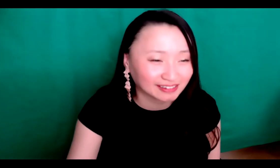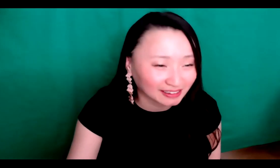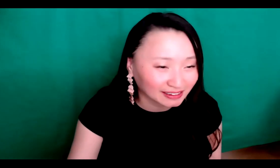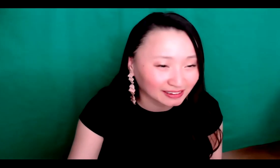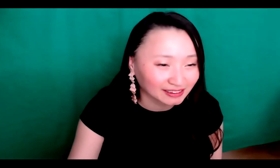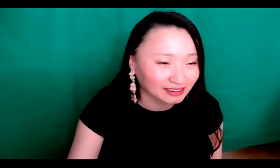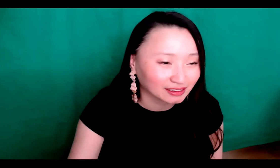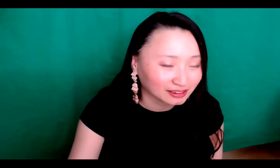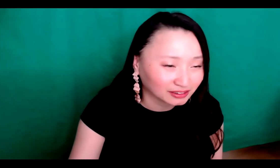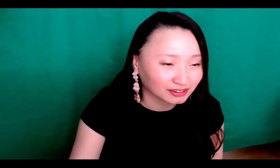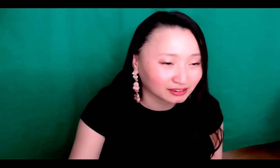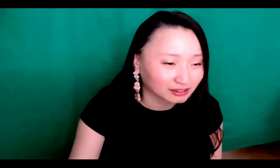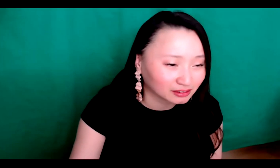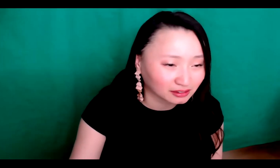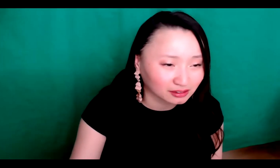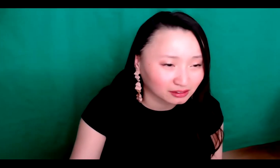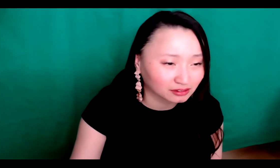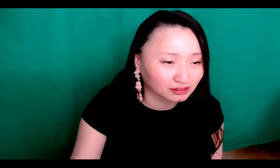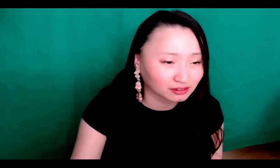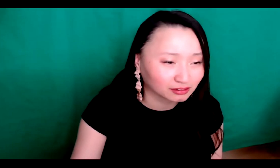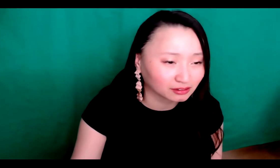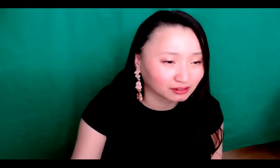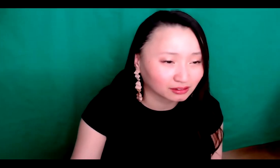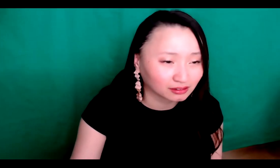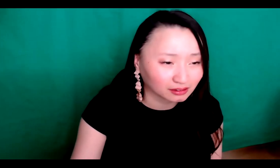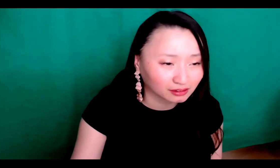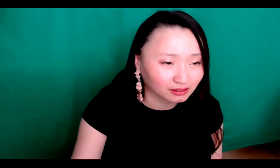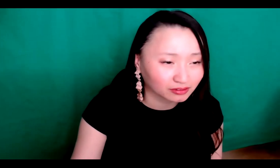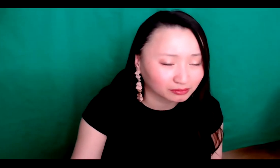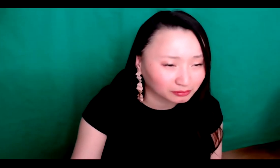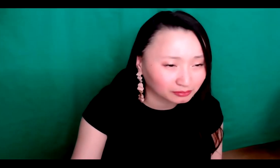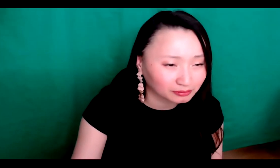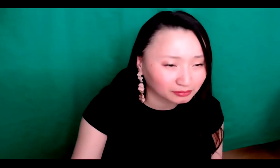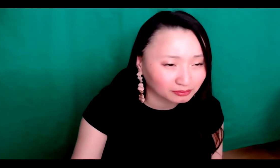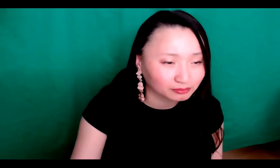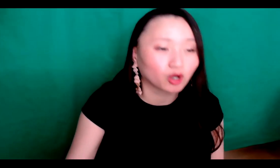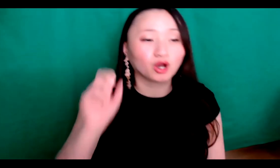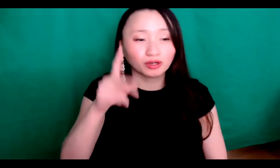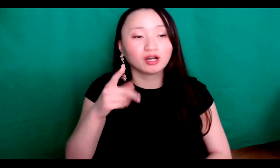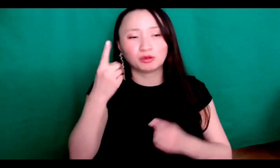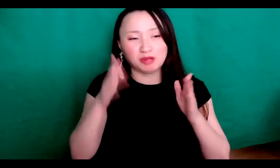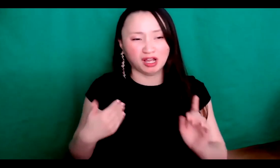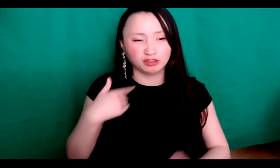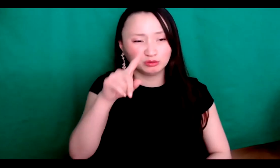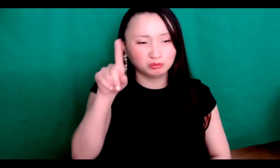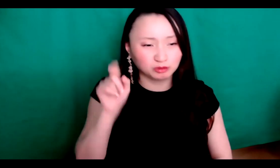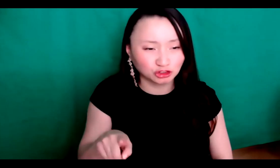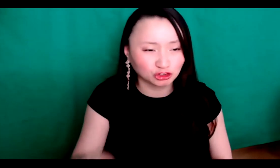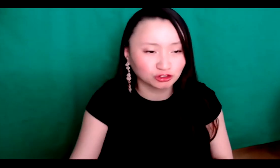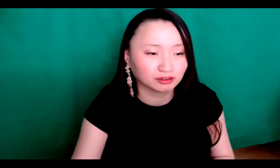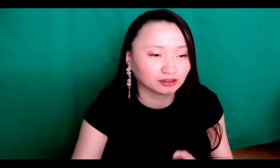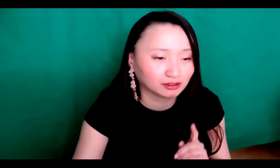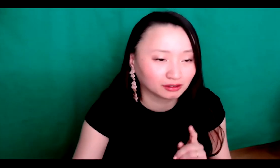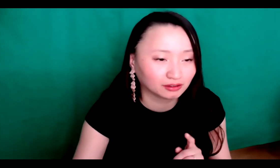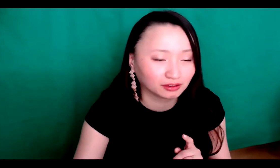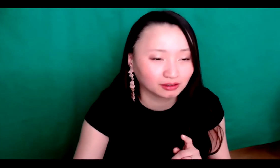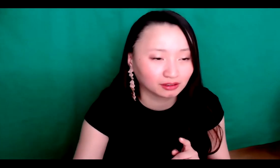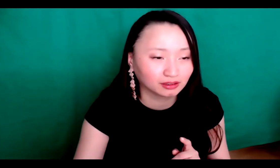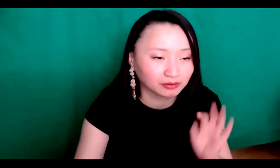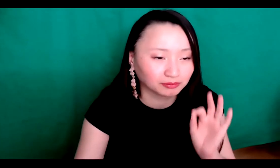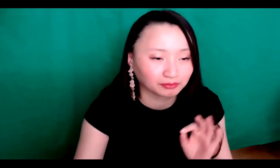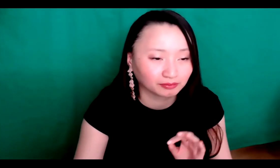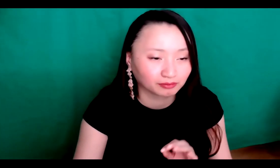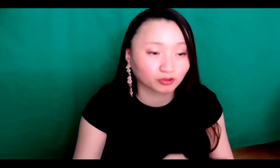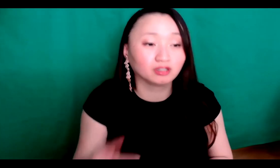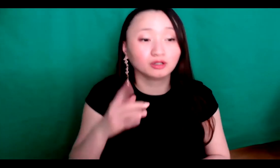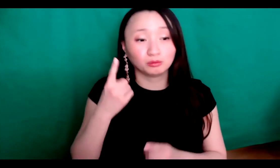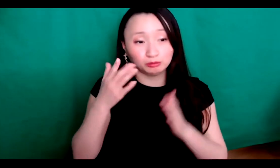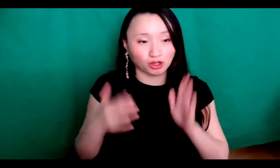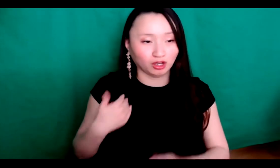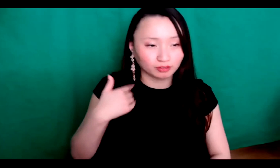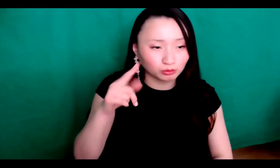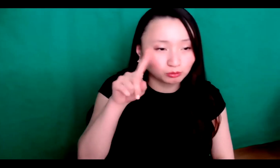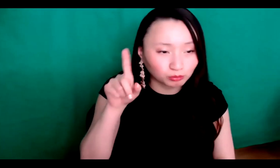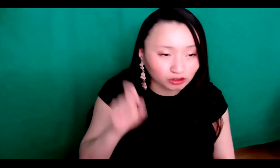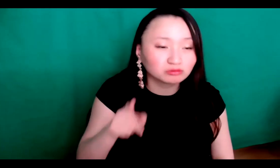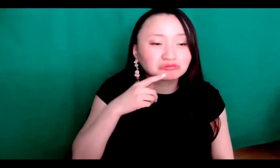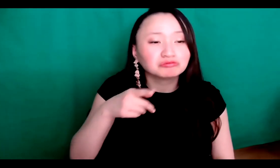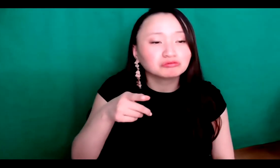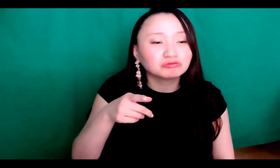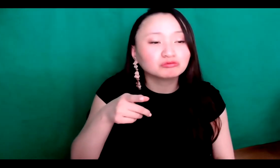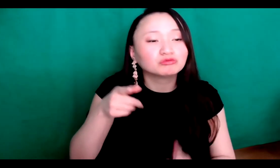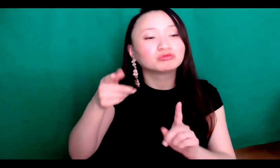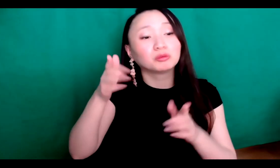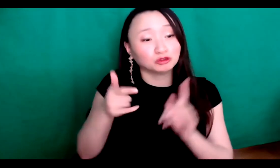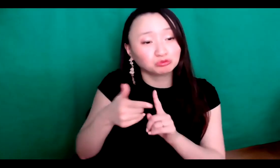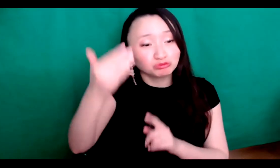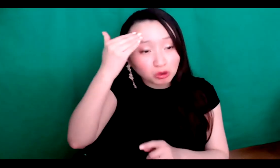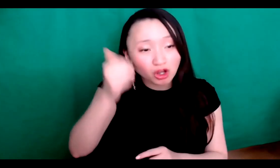Okay, let's go to the next question. Can one person is asking, they have a question.